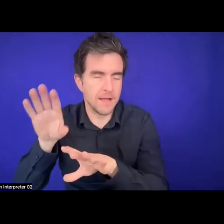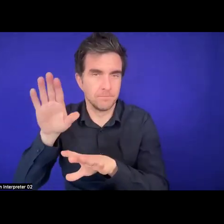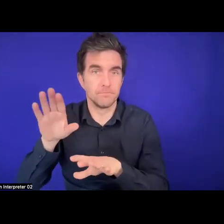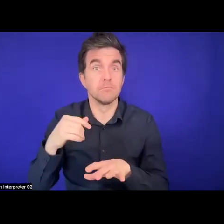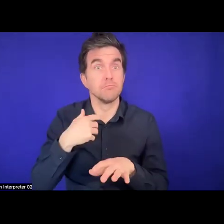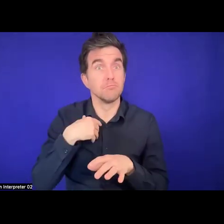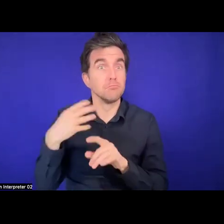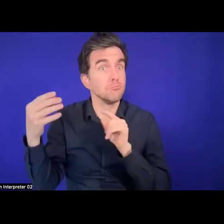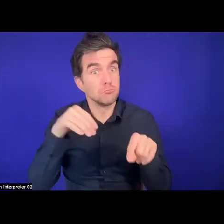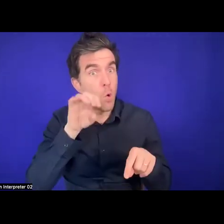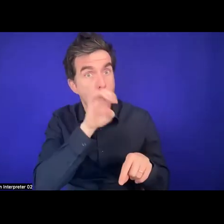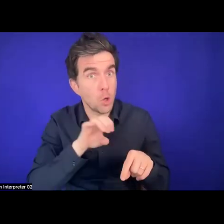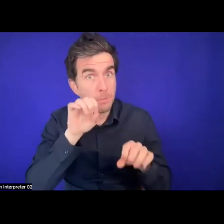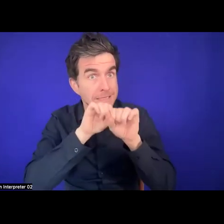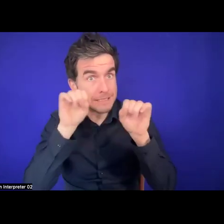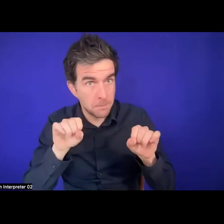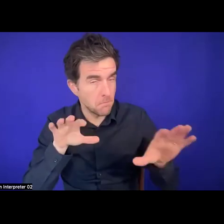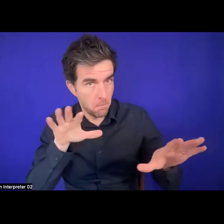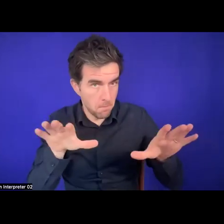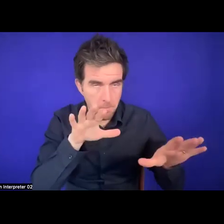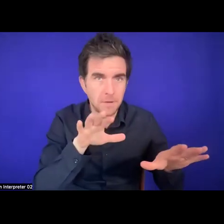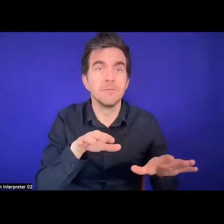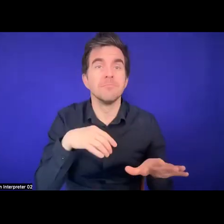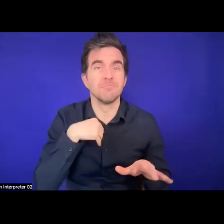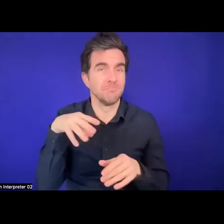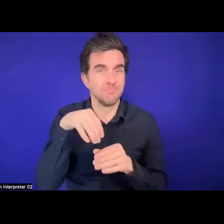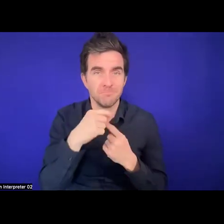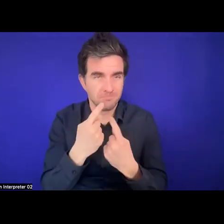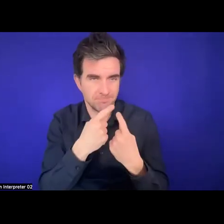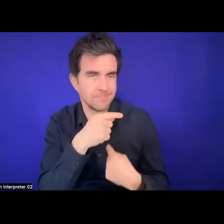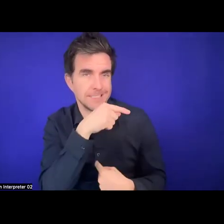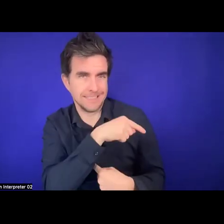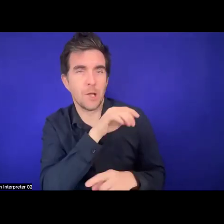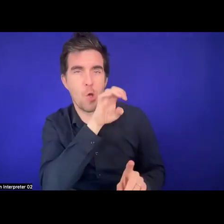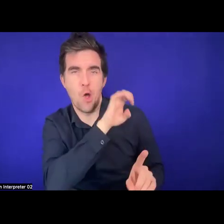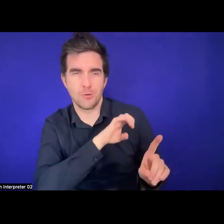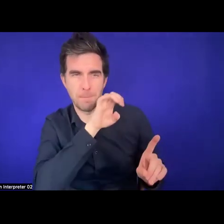a European perspective. My project is about technology and disability rights,